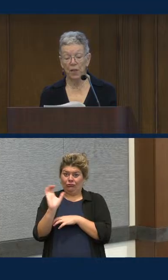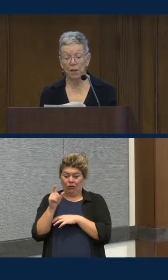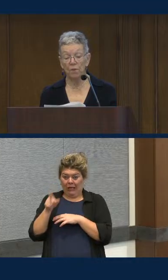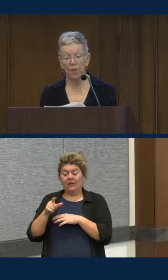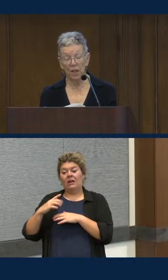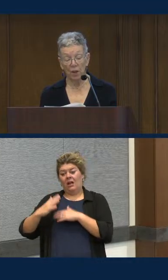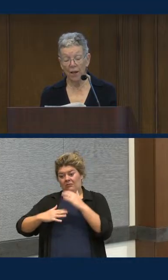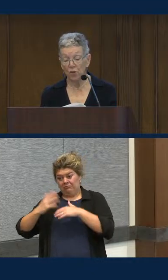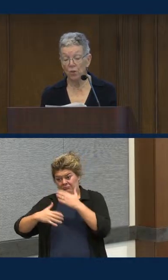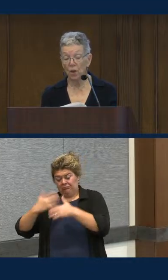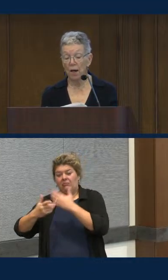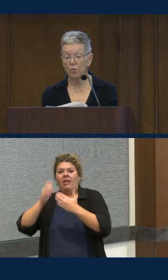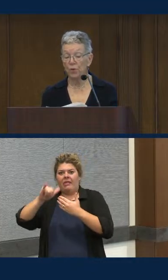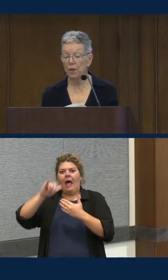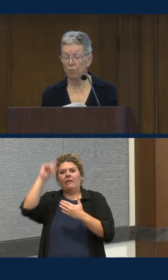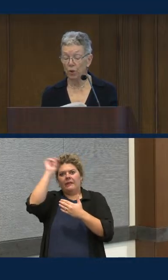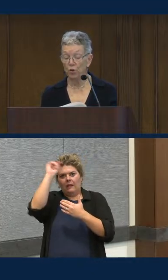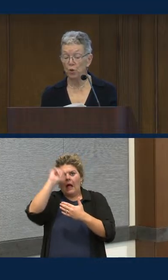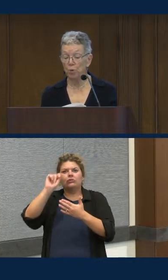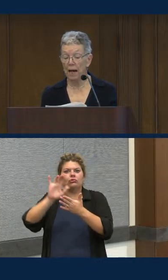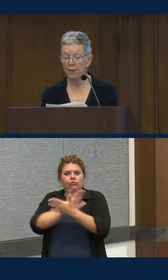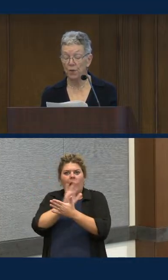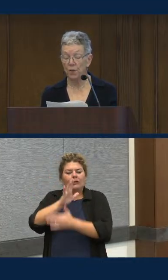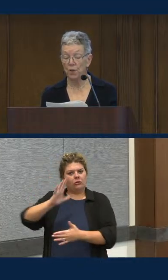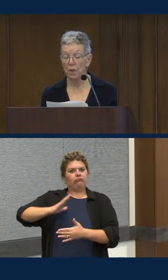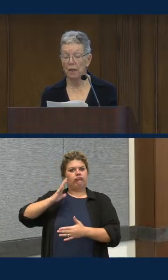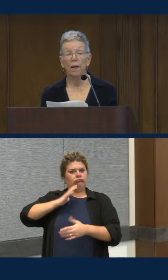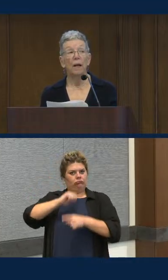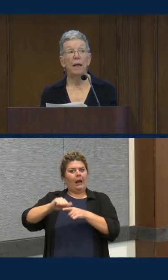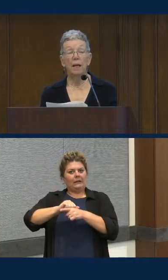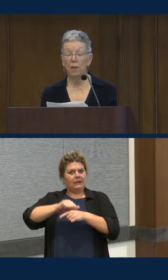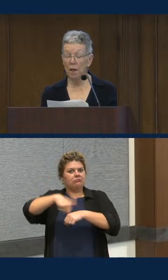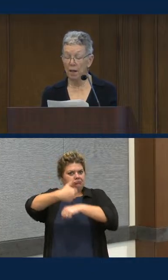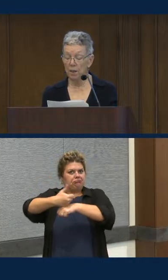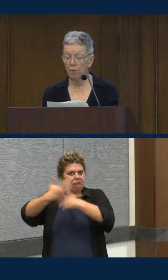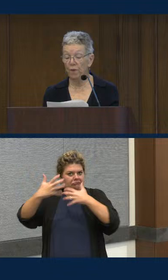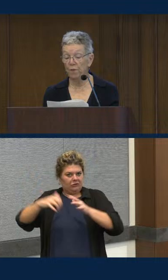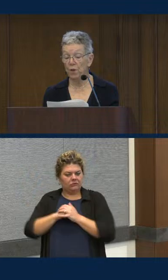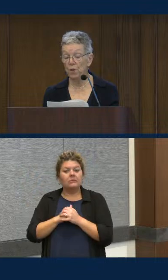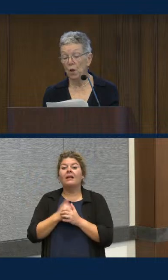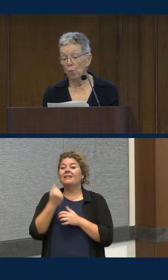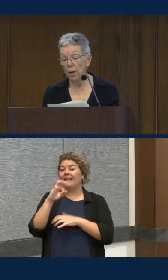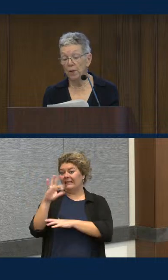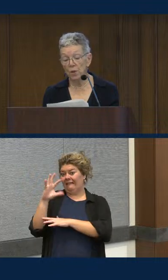distinctive theological doctrines and religious practices. In the 1950s